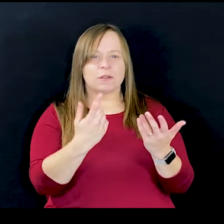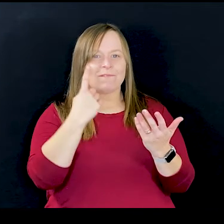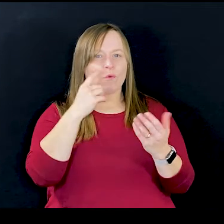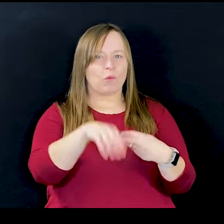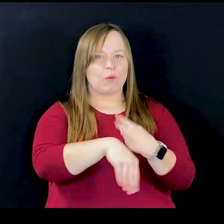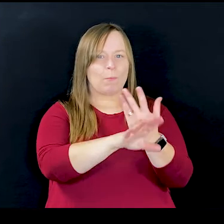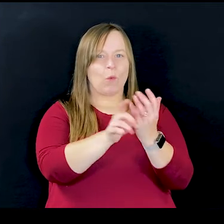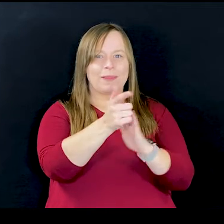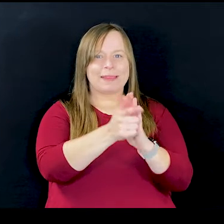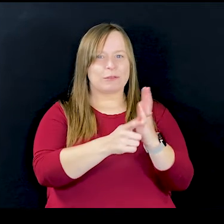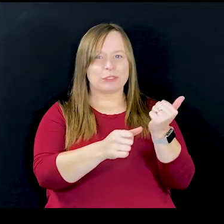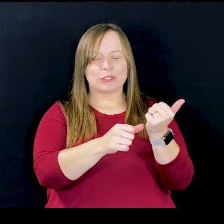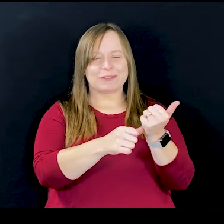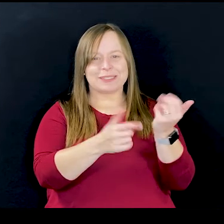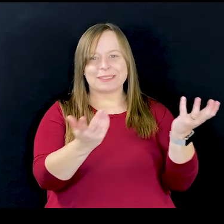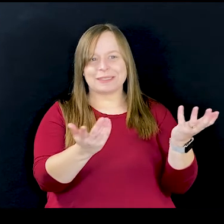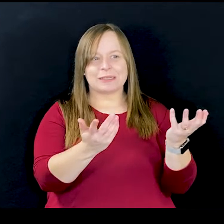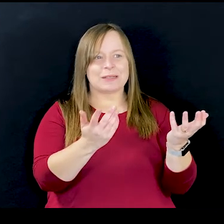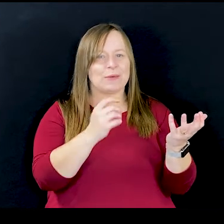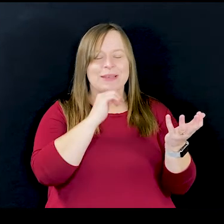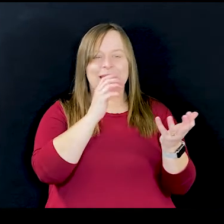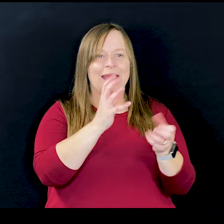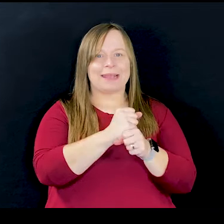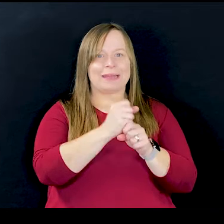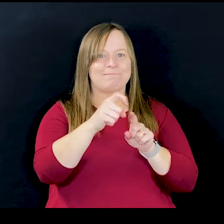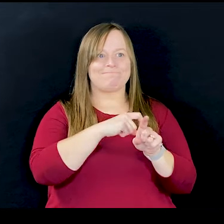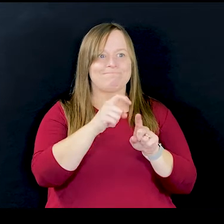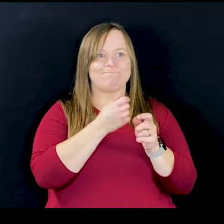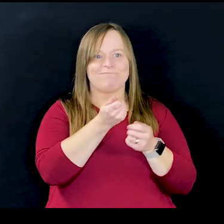for remote legal services. Basically, we weren't getting many calls.